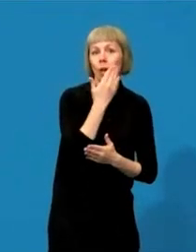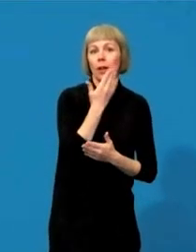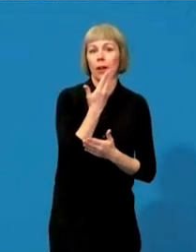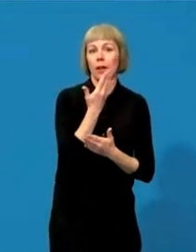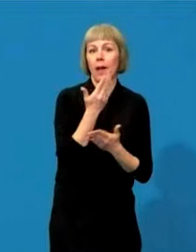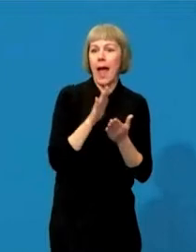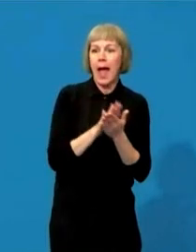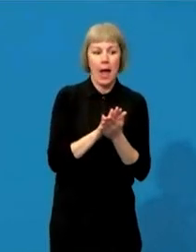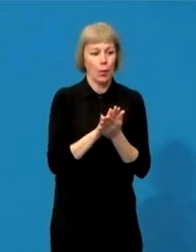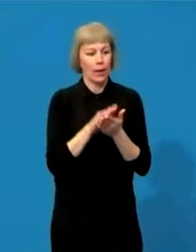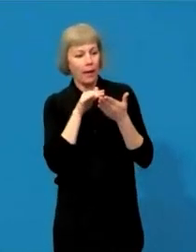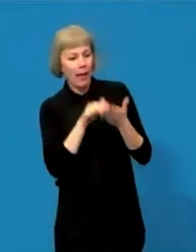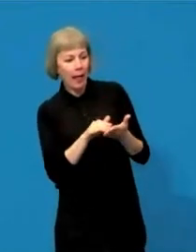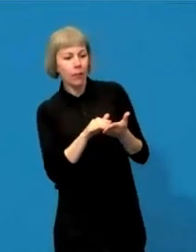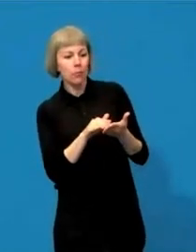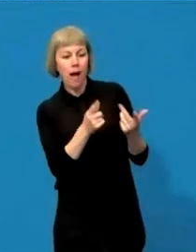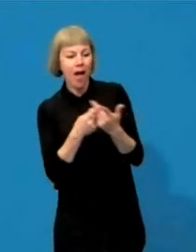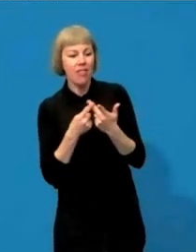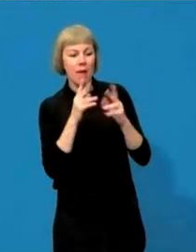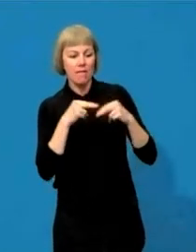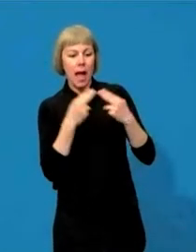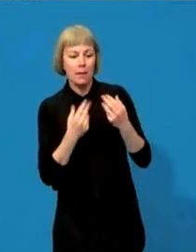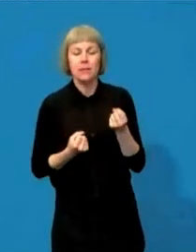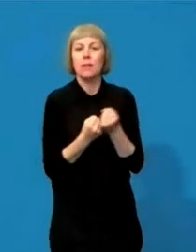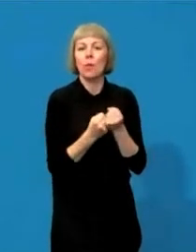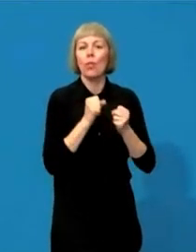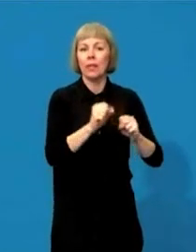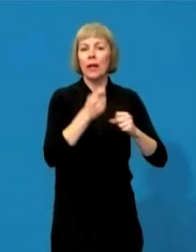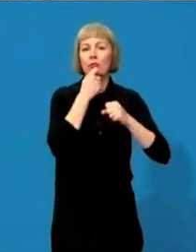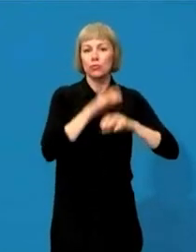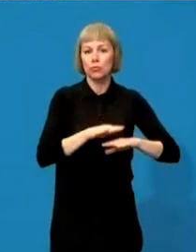Just, you know, the question that you've asked me in relation to Tylon and